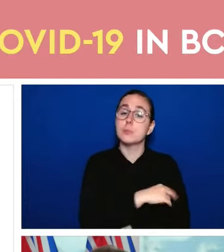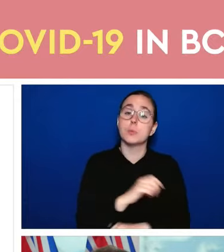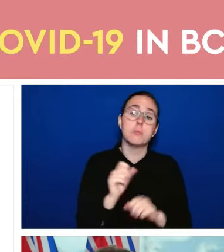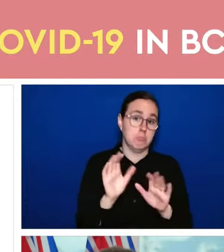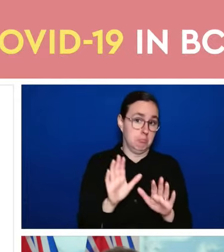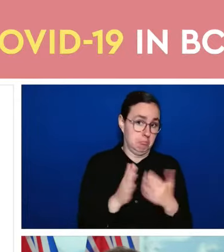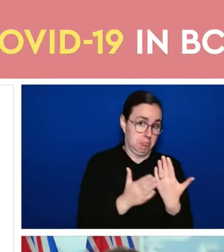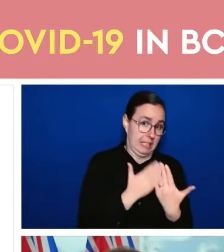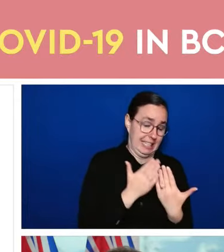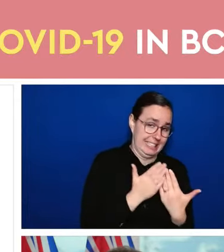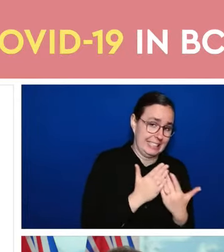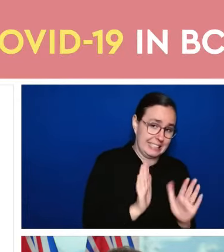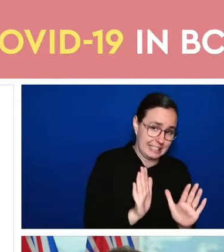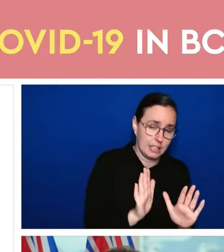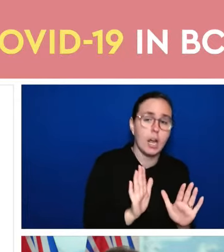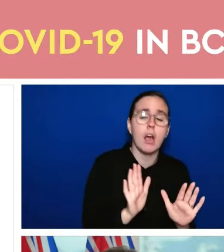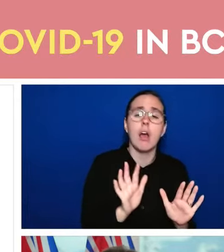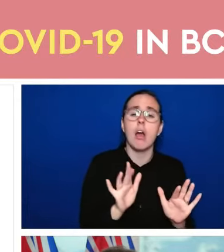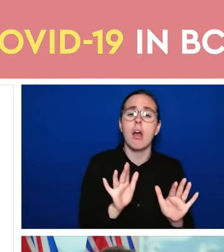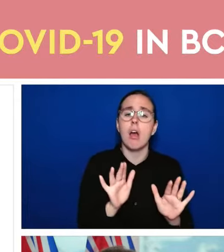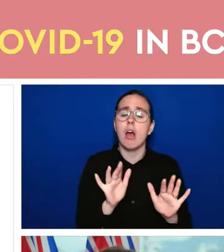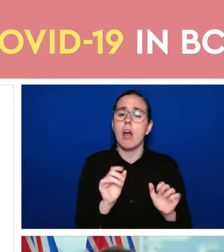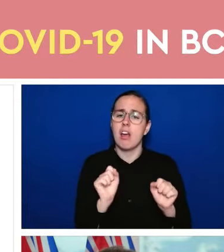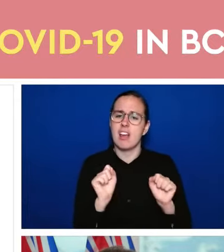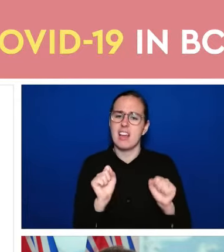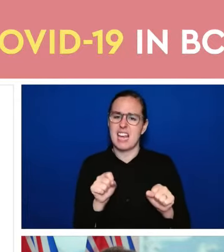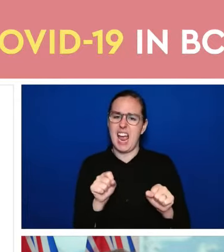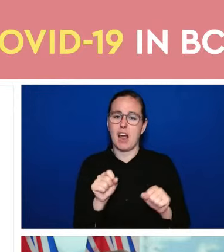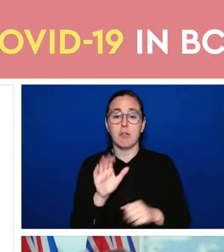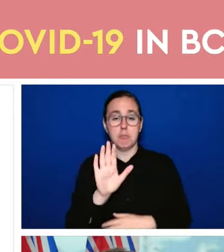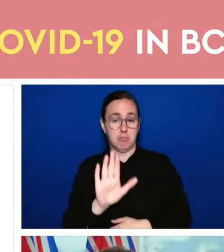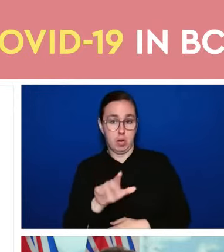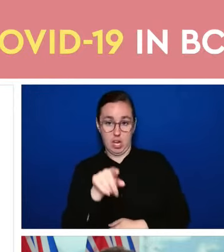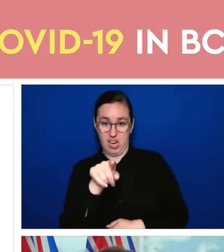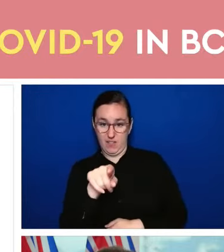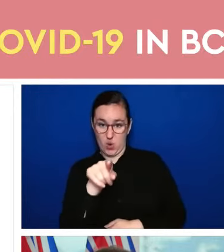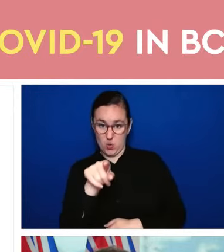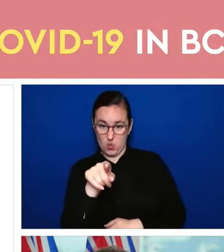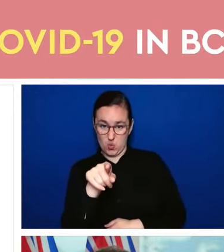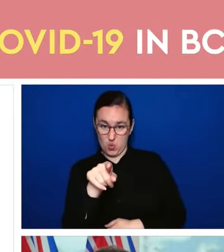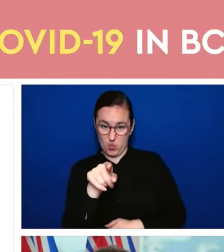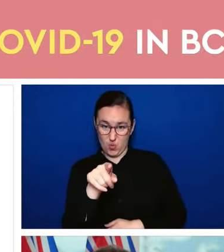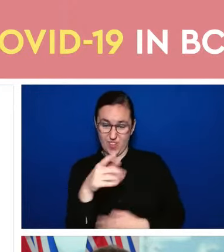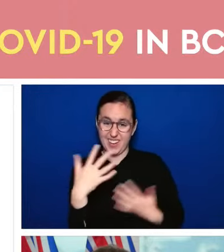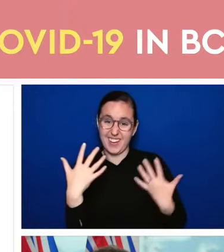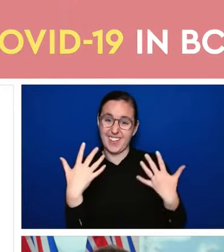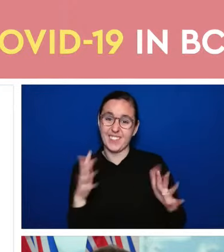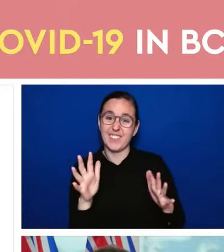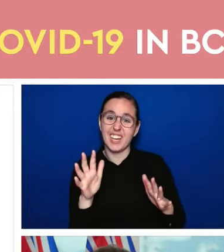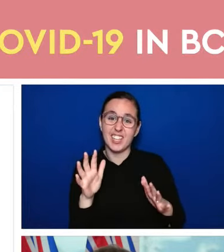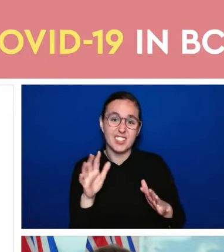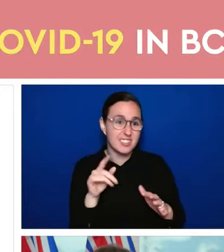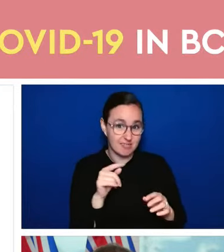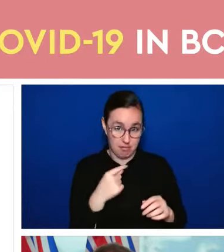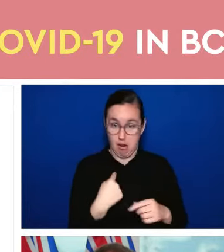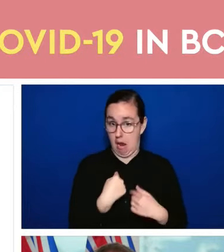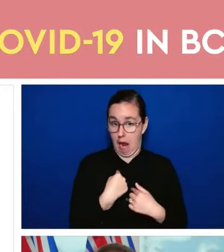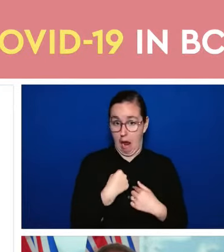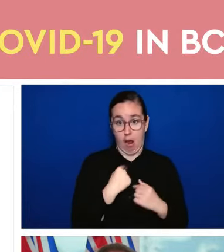tell you. If you spent any time in hospitals. As I do and have